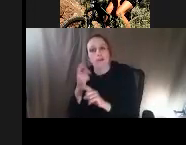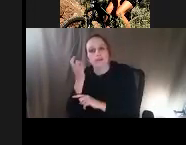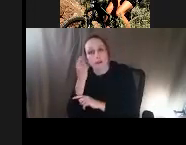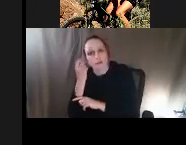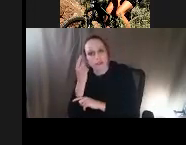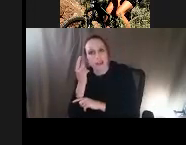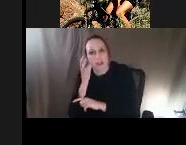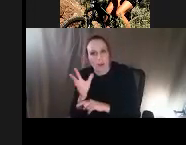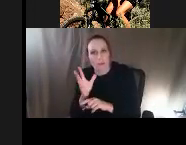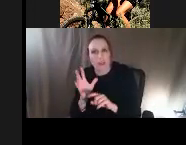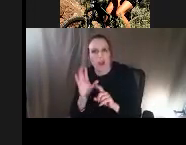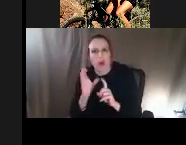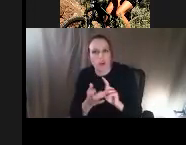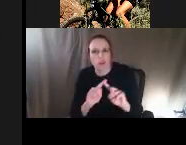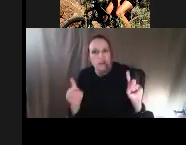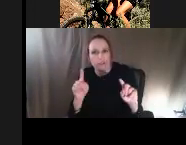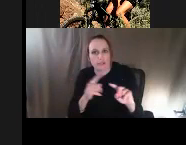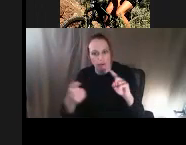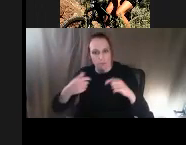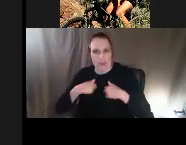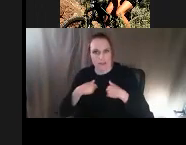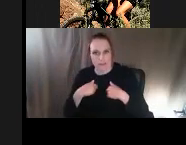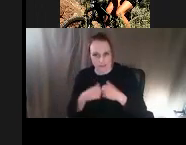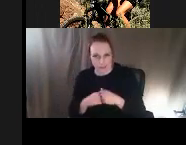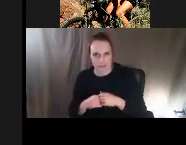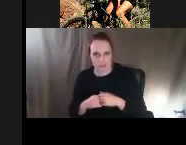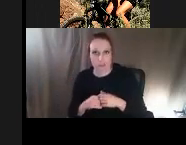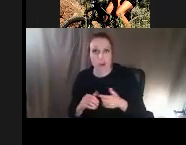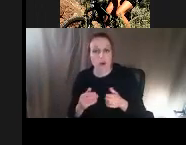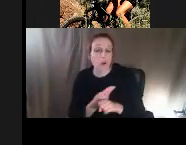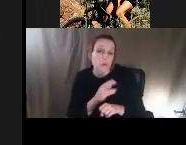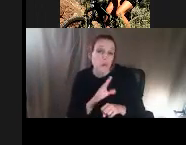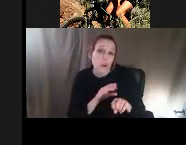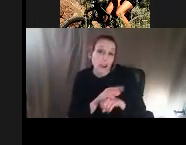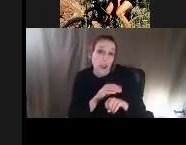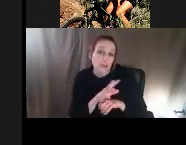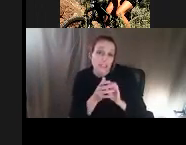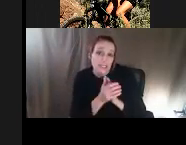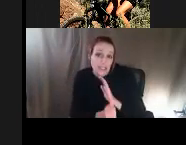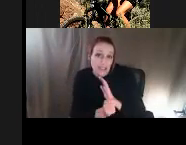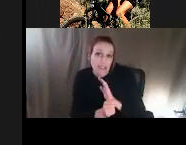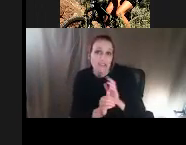using your counseling skills for communicating and interacting with others that are culturally distinct from you.